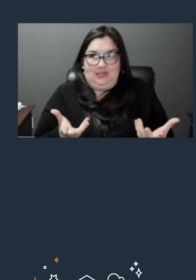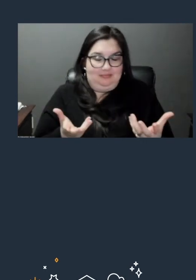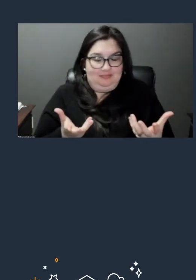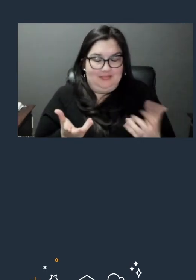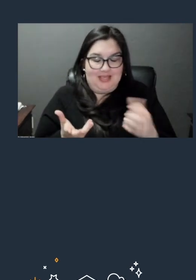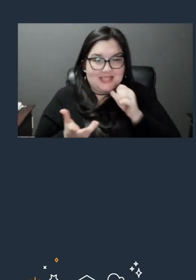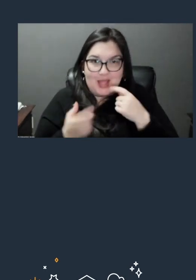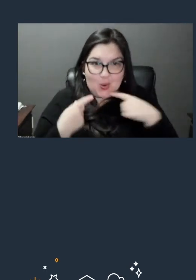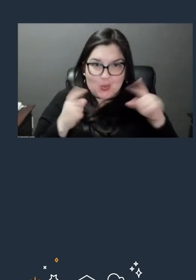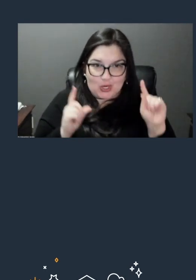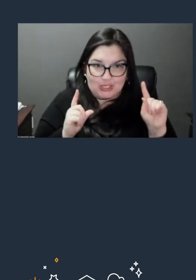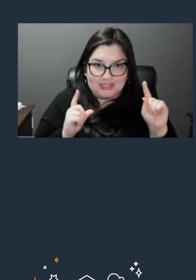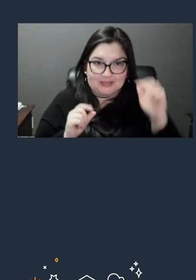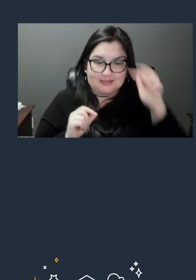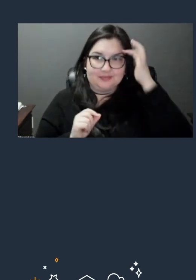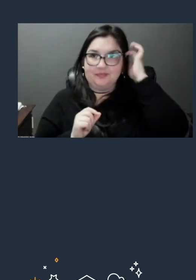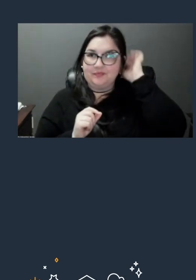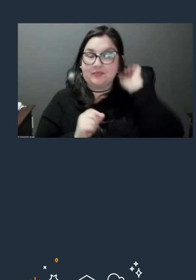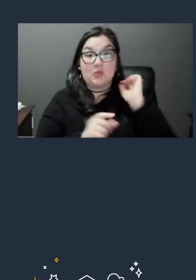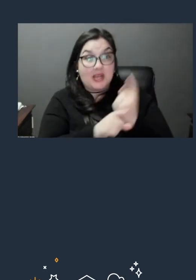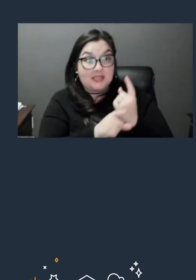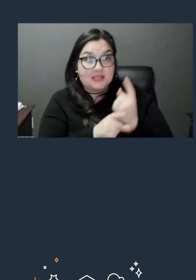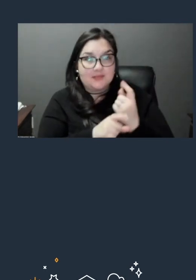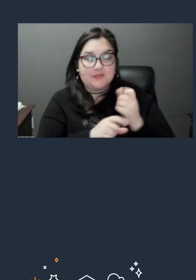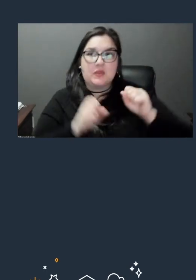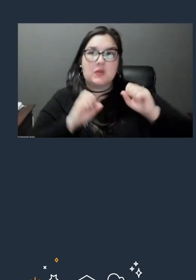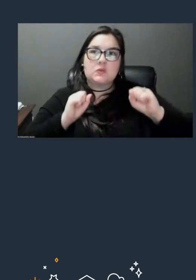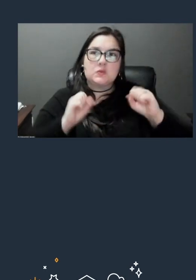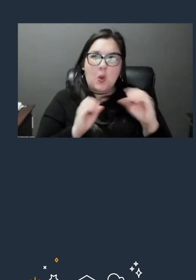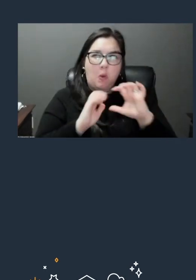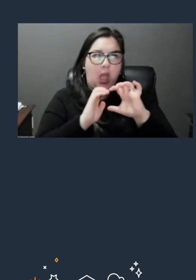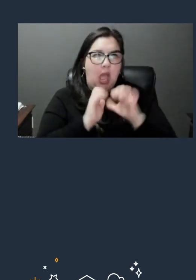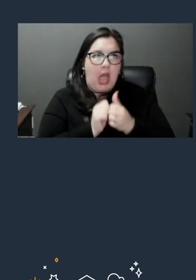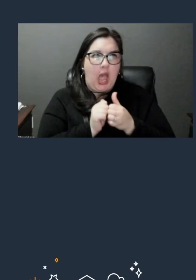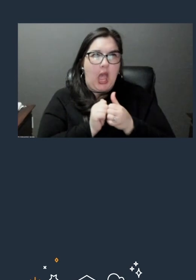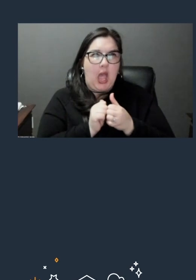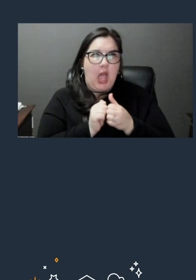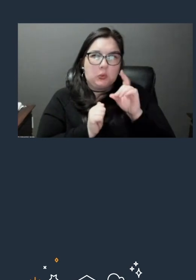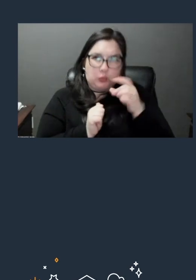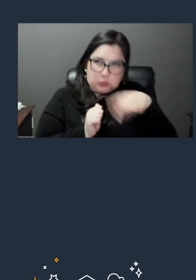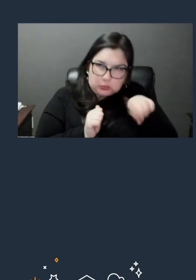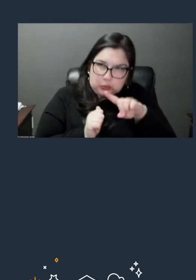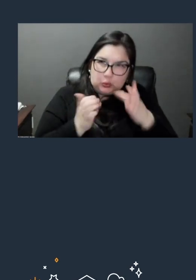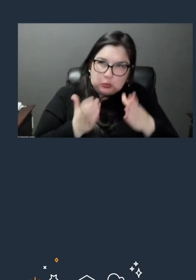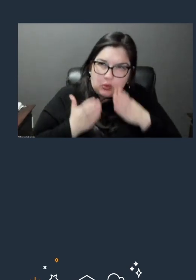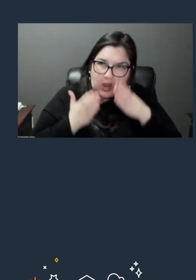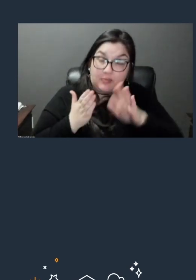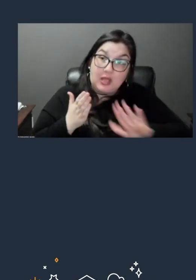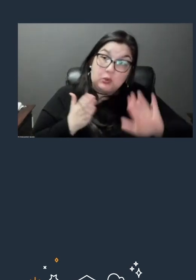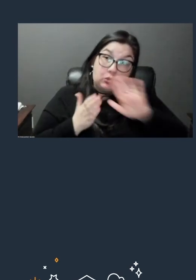recovery plan, right? - Right, and so, how do you recommend to your customers, who have set up AWS Backup,